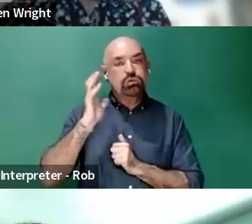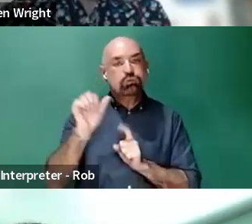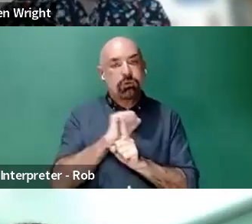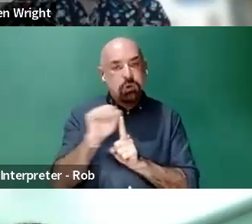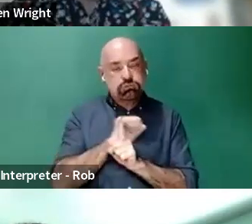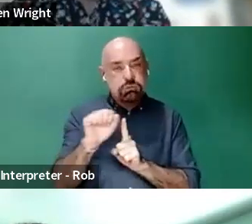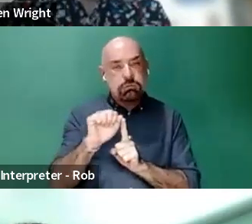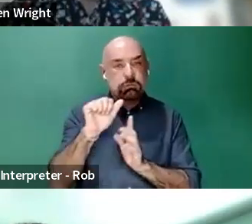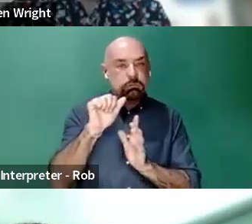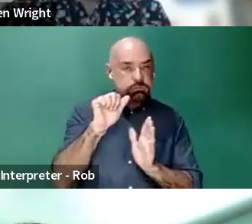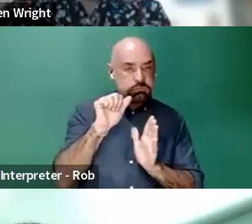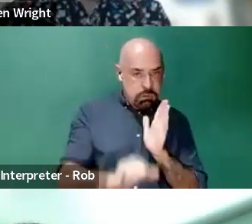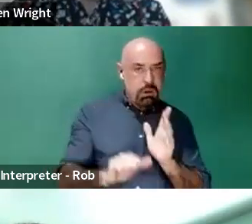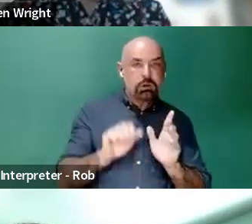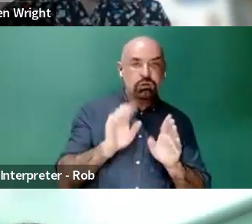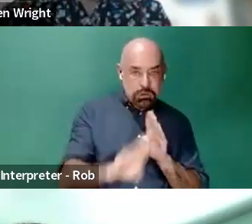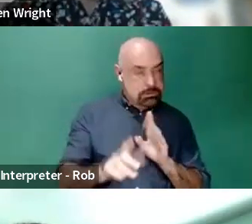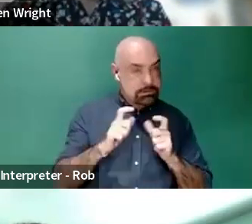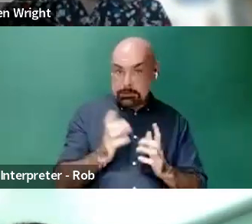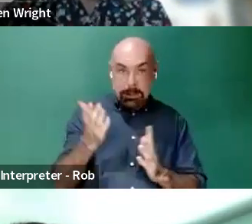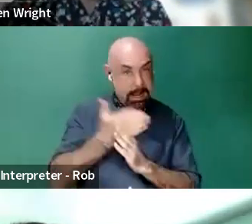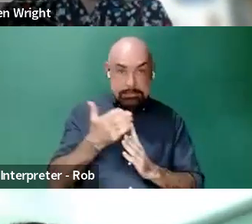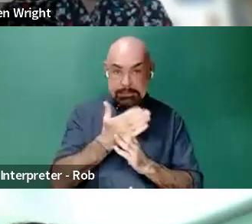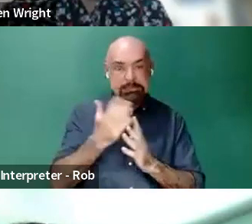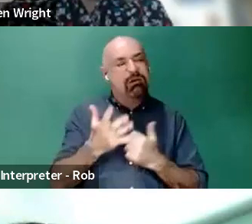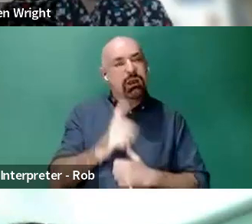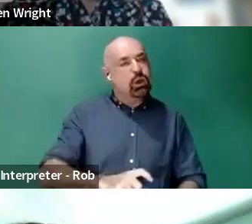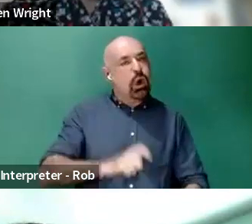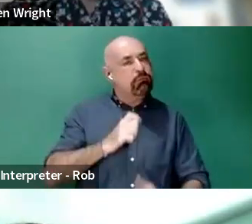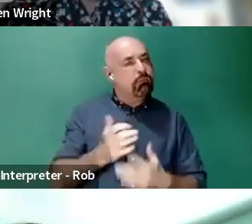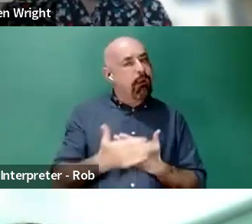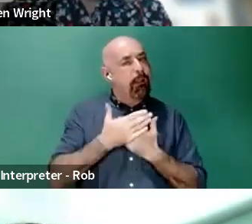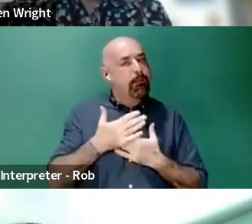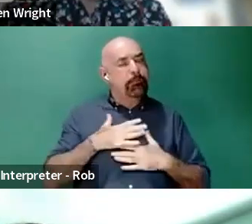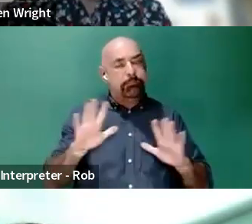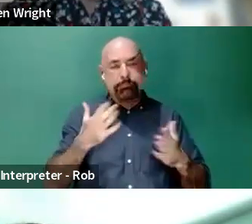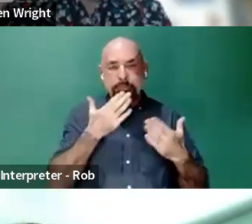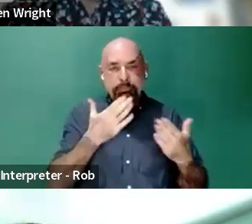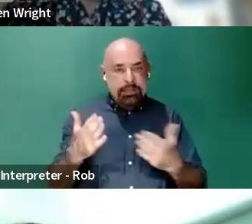and still access it now and then, mainly for confidence. Great resources for quick checks. I'm grateful for all the hard work that's come onto this project.